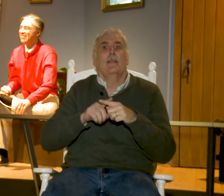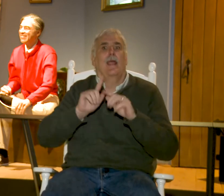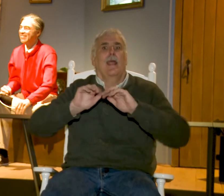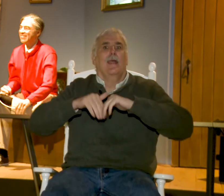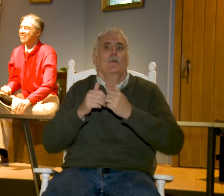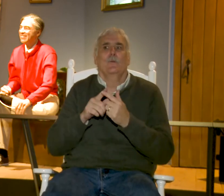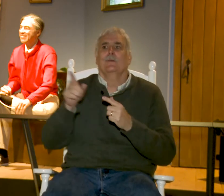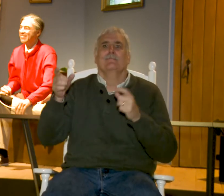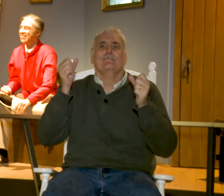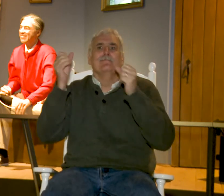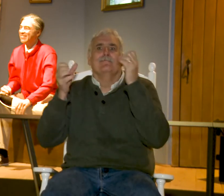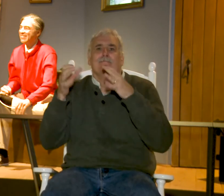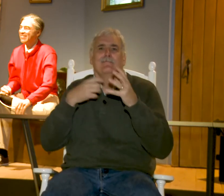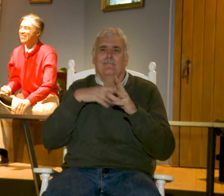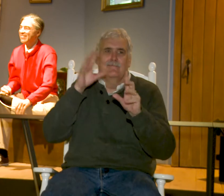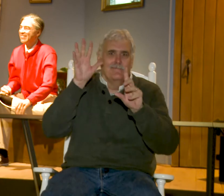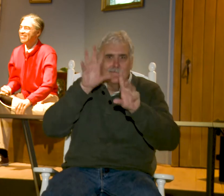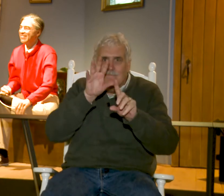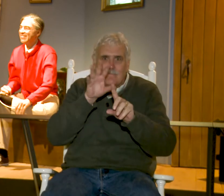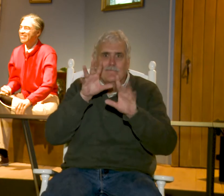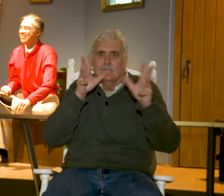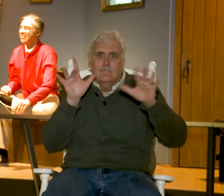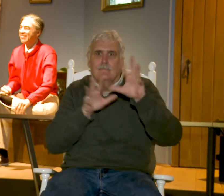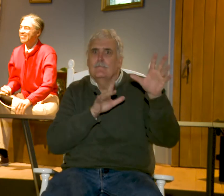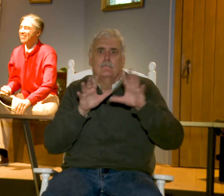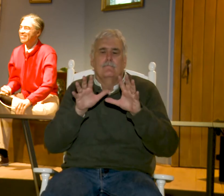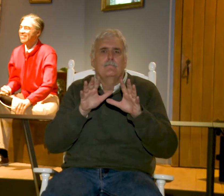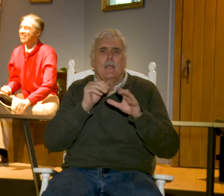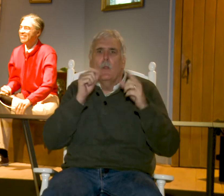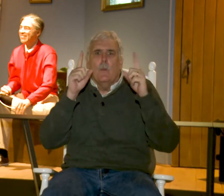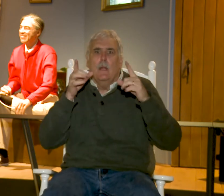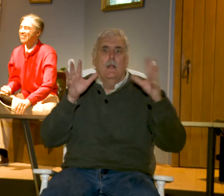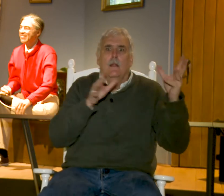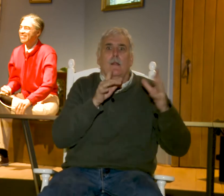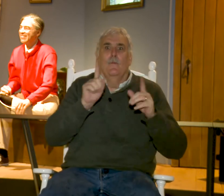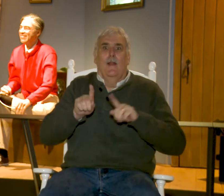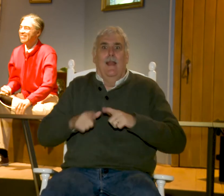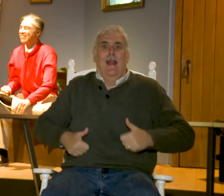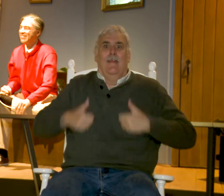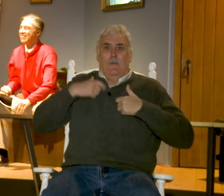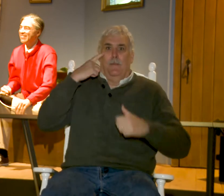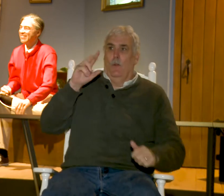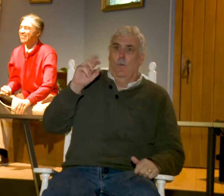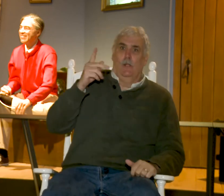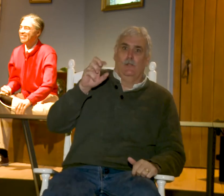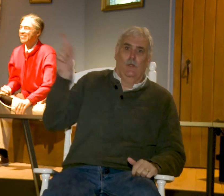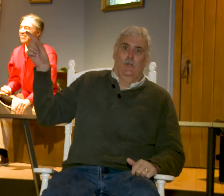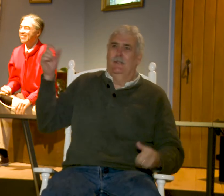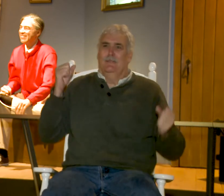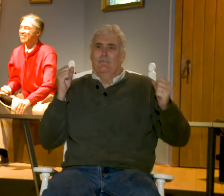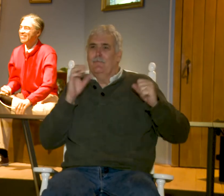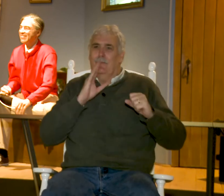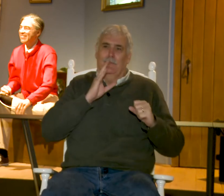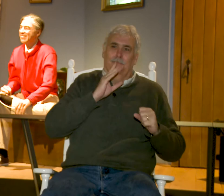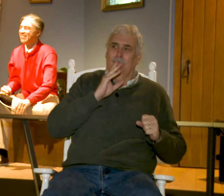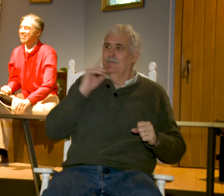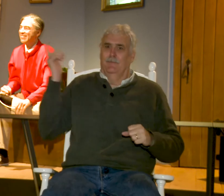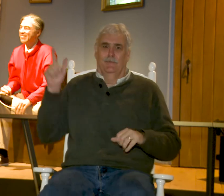Then we would figure out how to film each signer. When we had live characters, like Mister Rogers entering putting on his sweater while singing and then